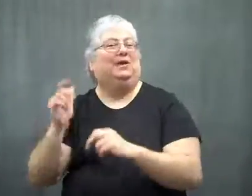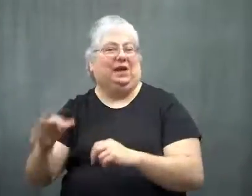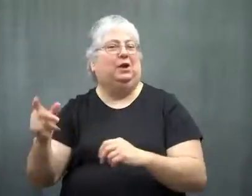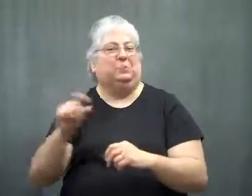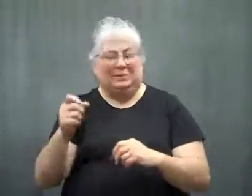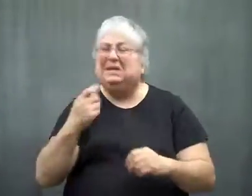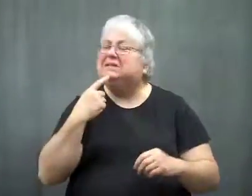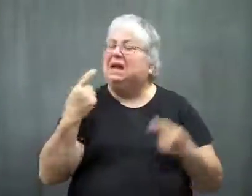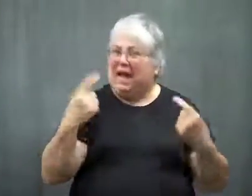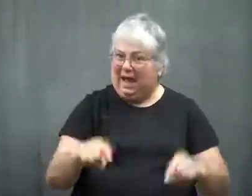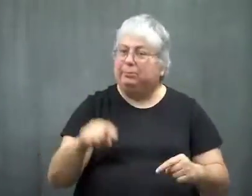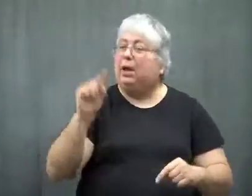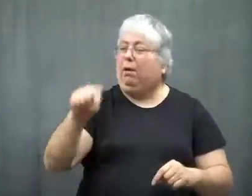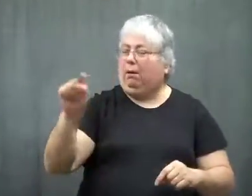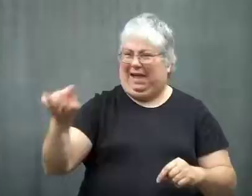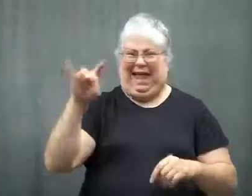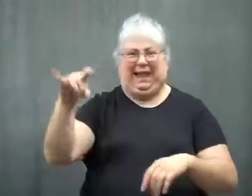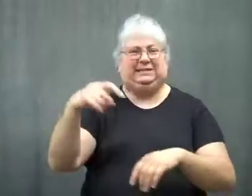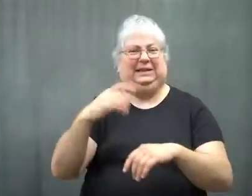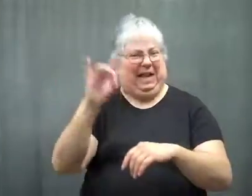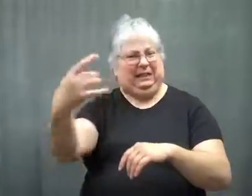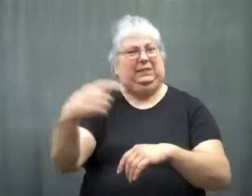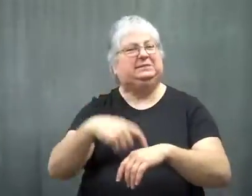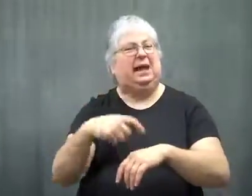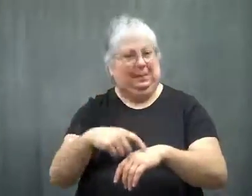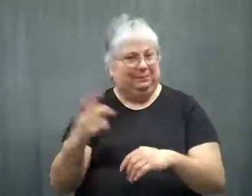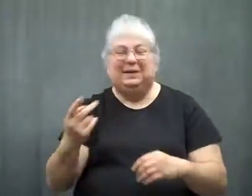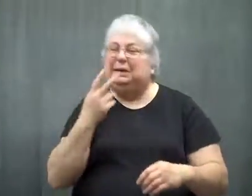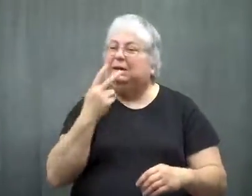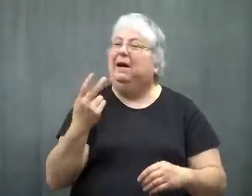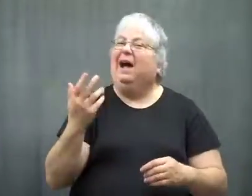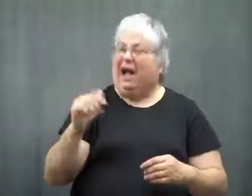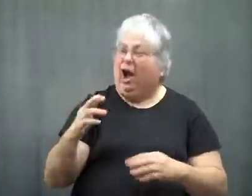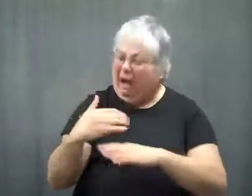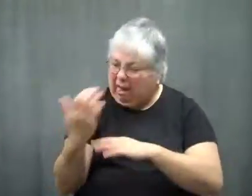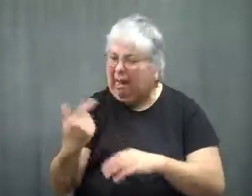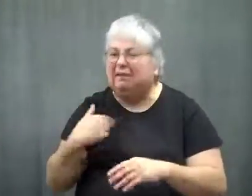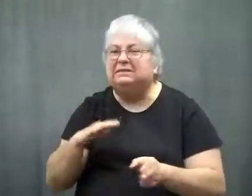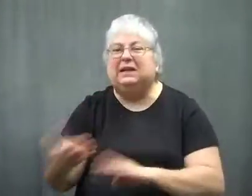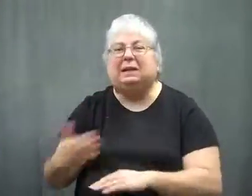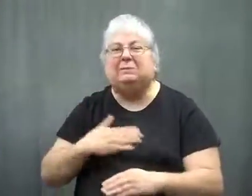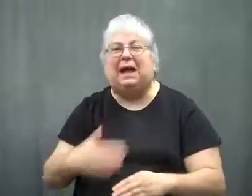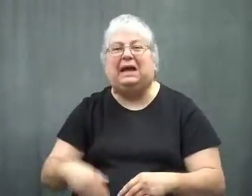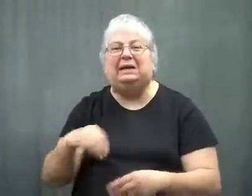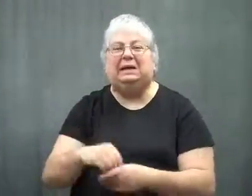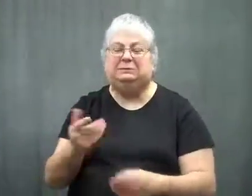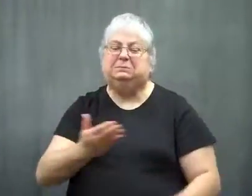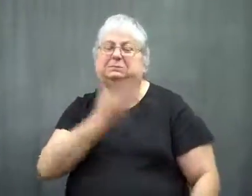Over that time, he had seen dead bodies in cars at least 8 times.